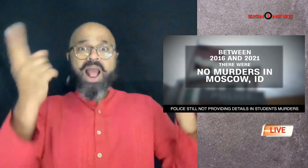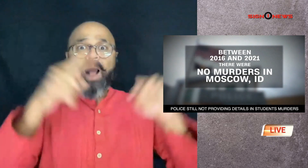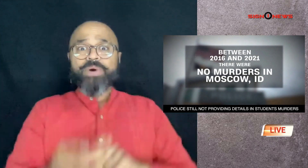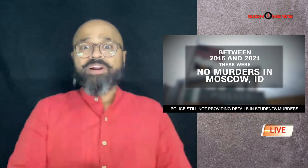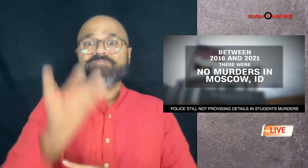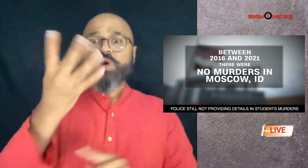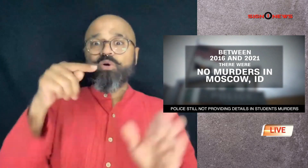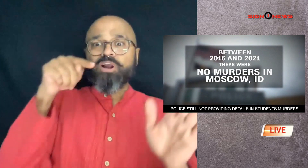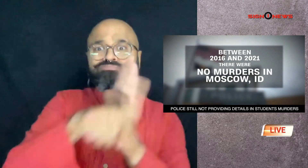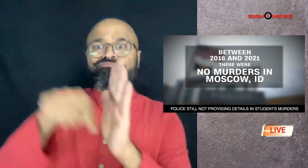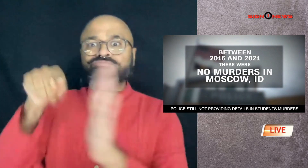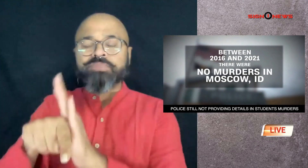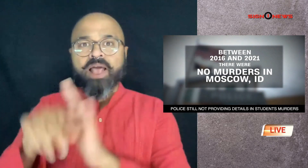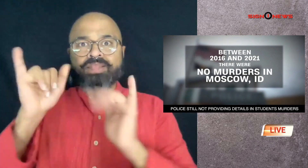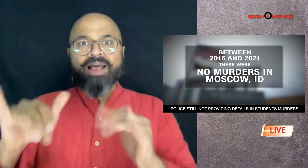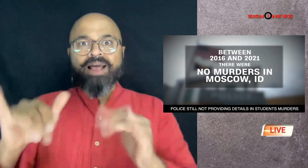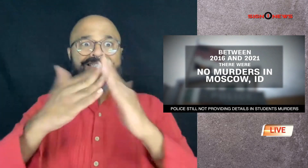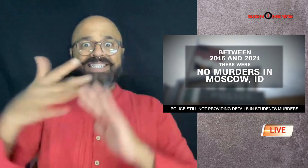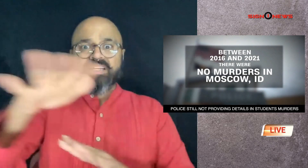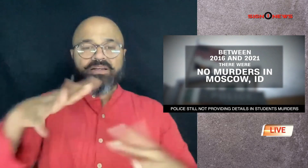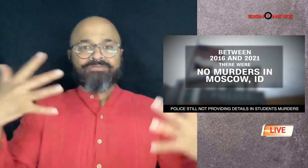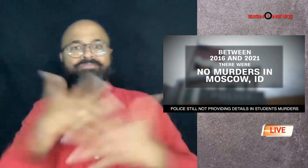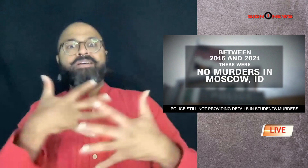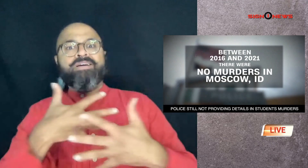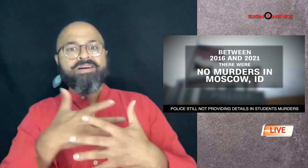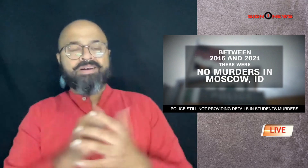so when the quadruple homicide stunned this town